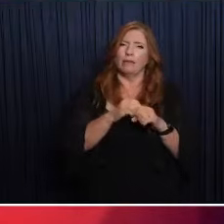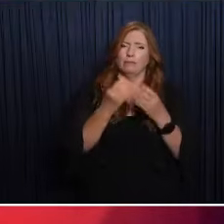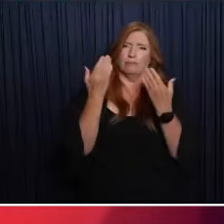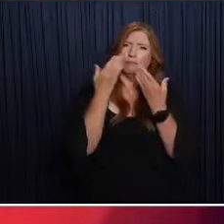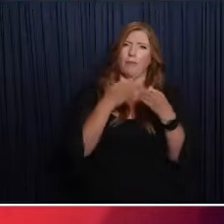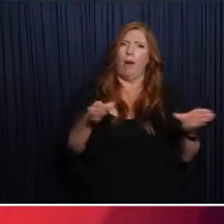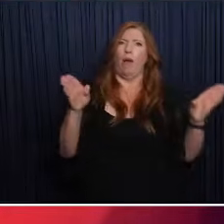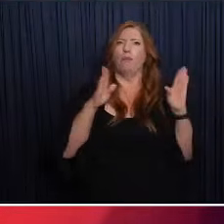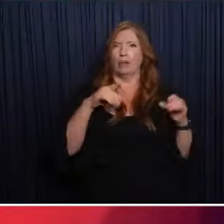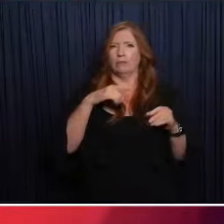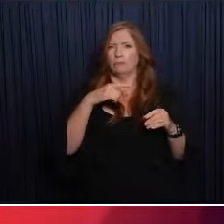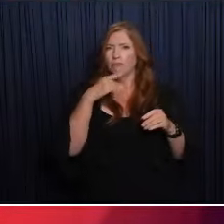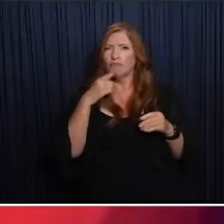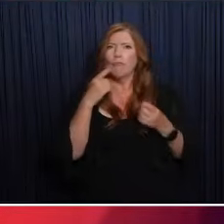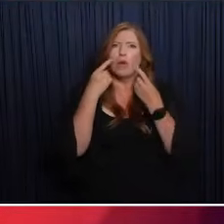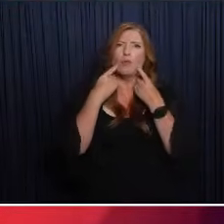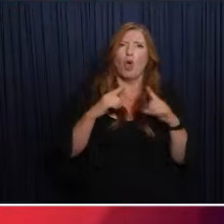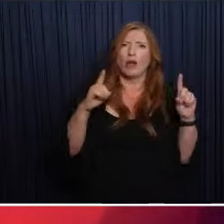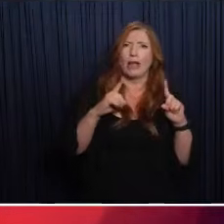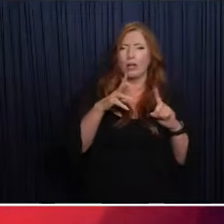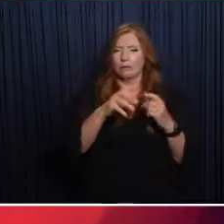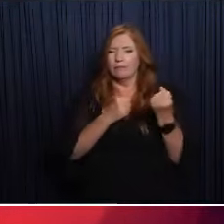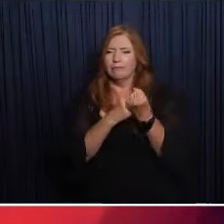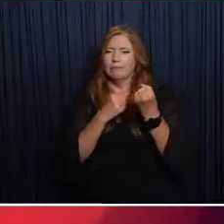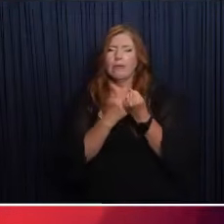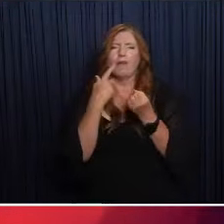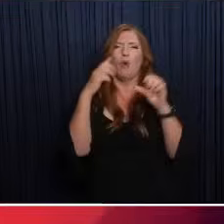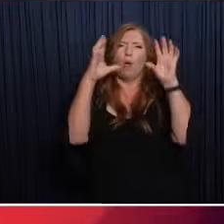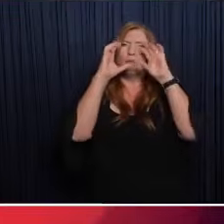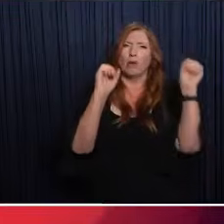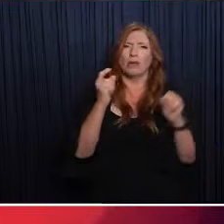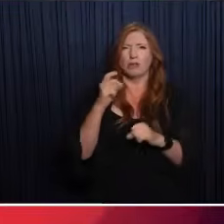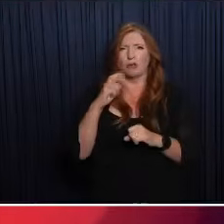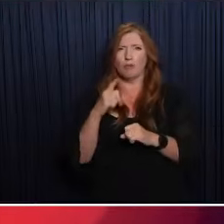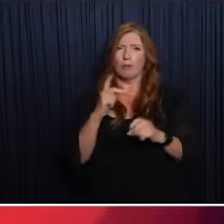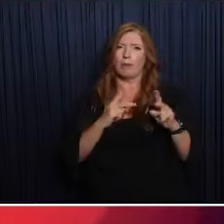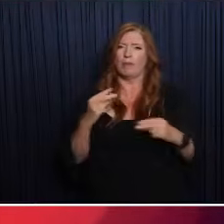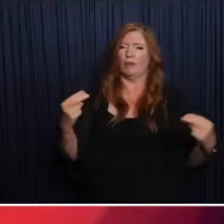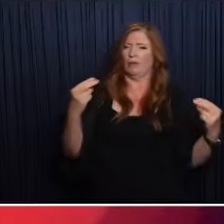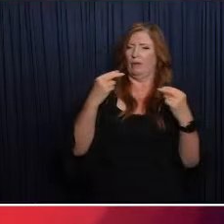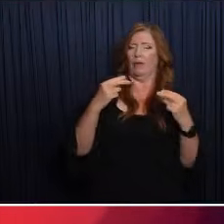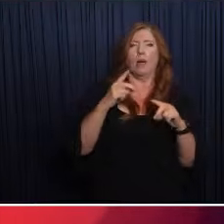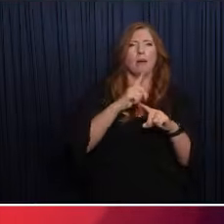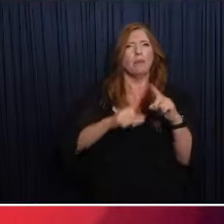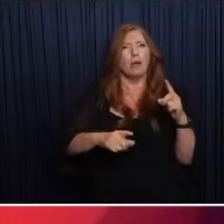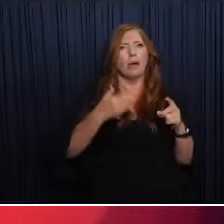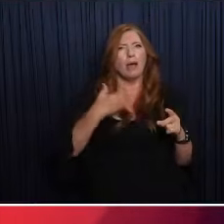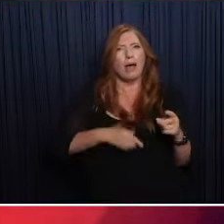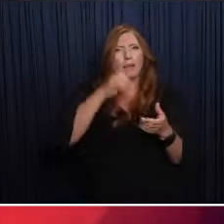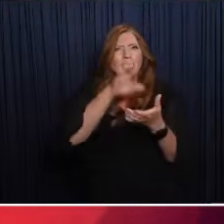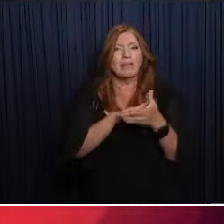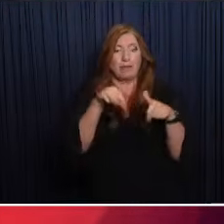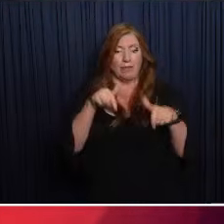IT WAS A NEGATIVE IMPLICATION WHEN YOU ARE IN BROADCASTING STANDING UP FOR A CONSERVATIVE